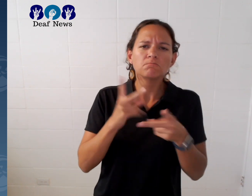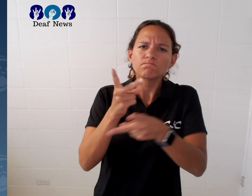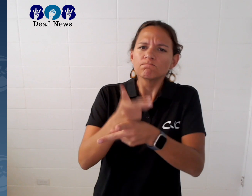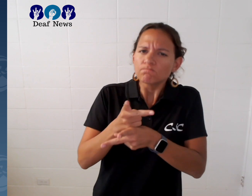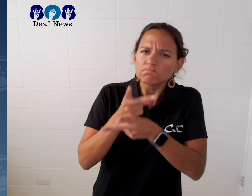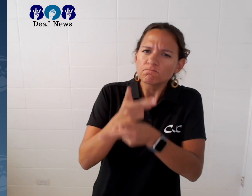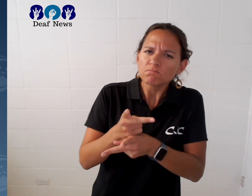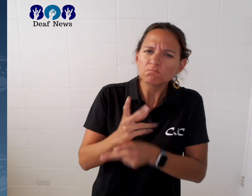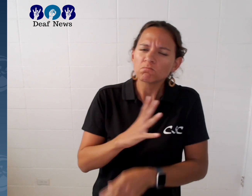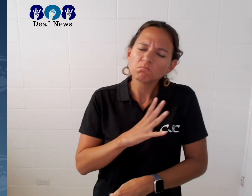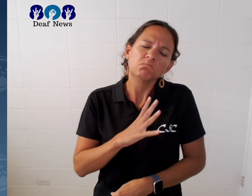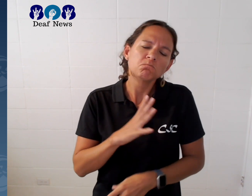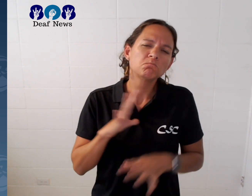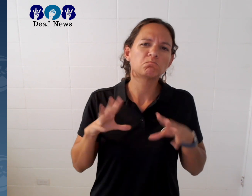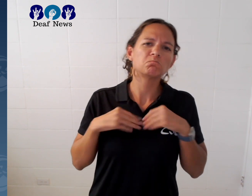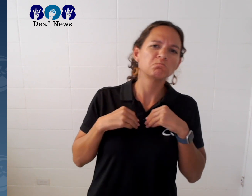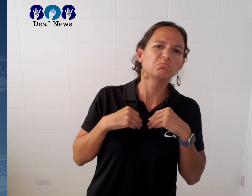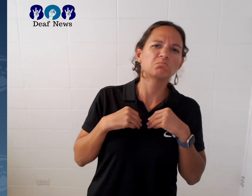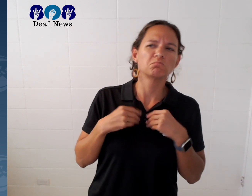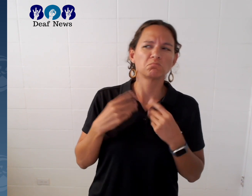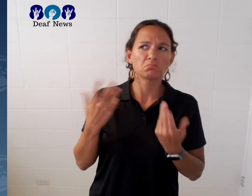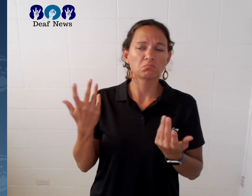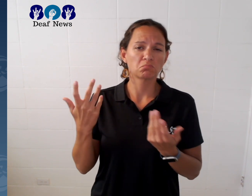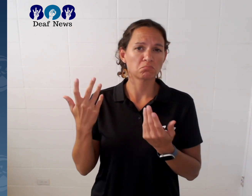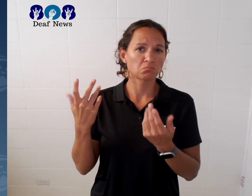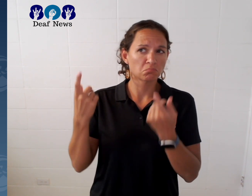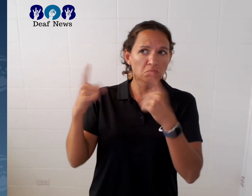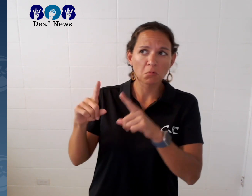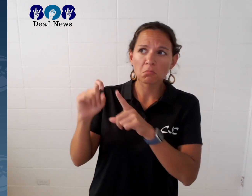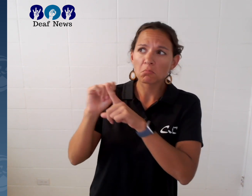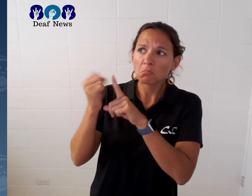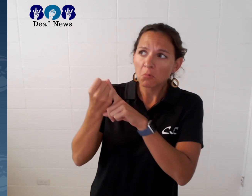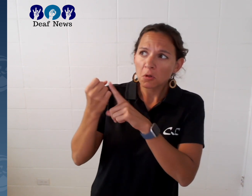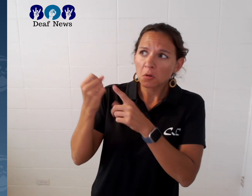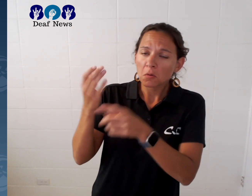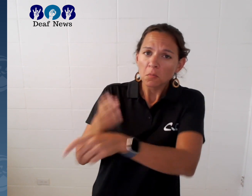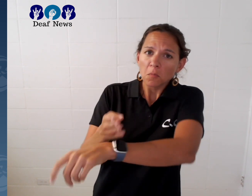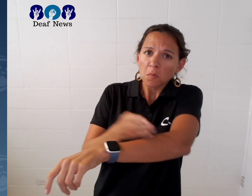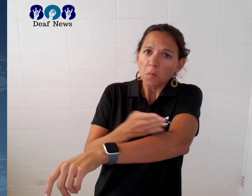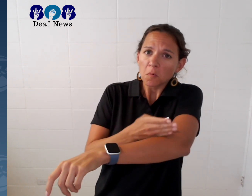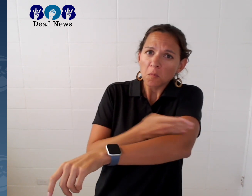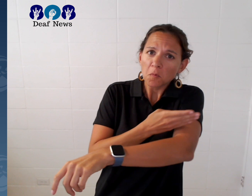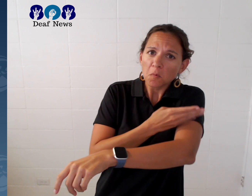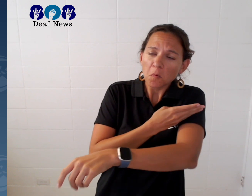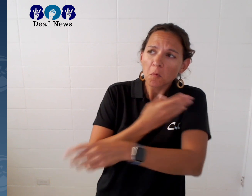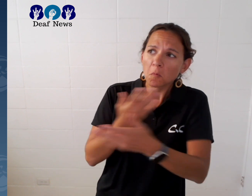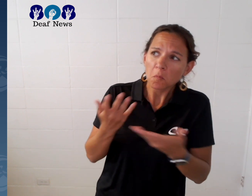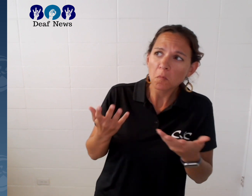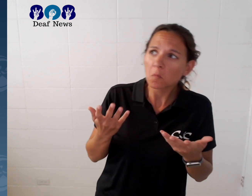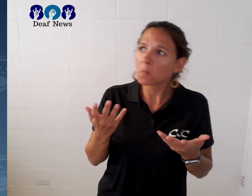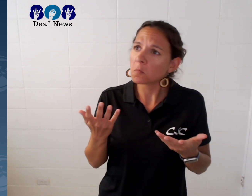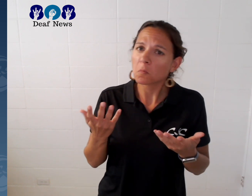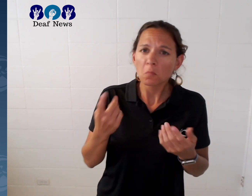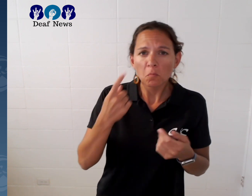One shopper said, “It is fine to keep wearing the mask. Itʻs fine. Itʻs good to be cautious. If